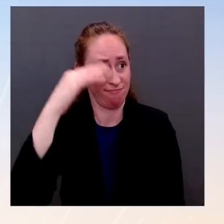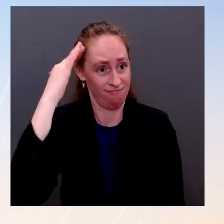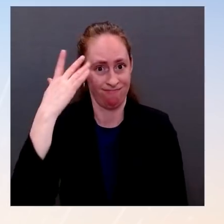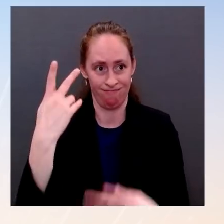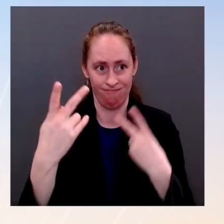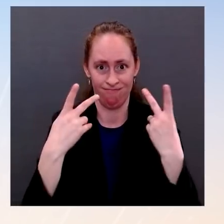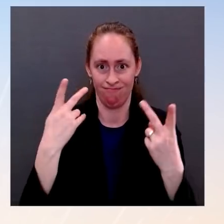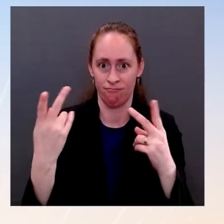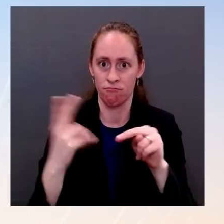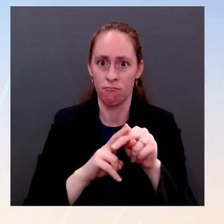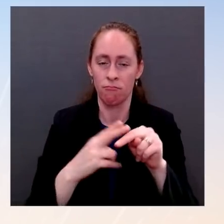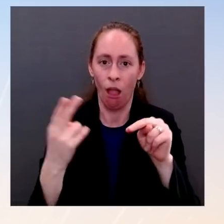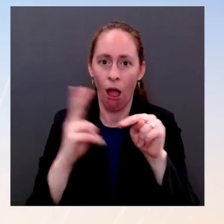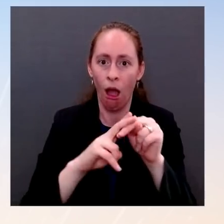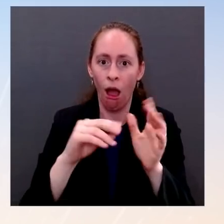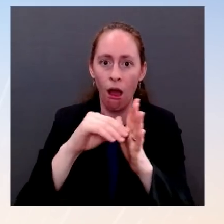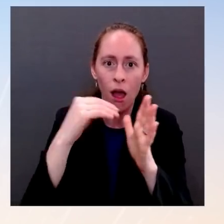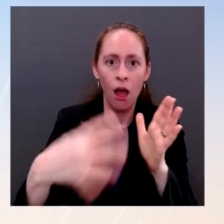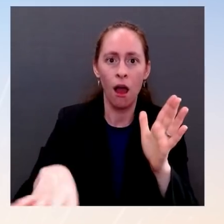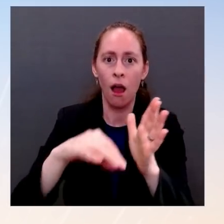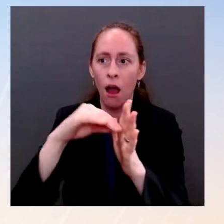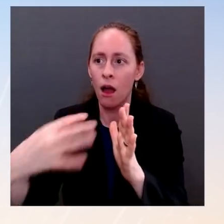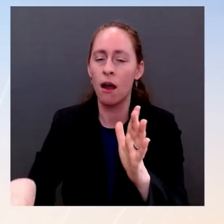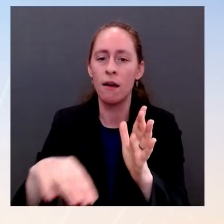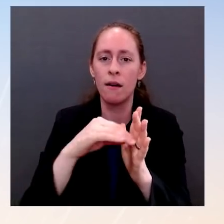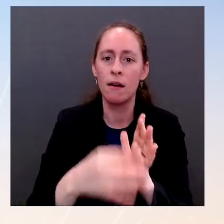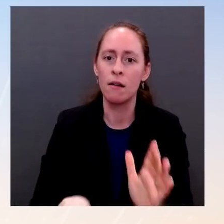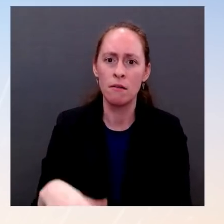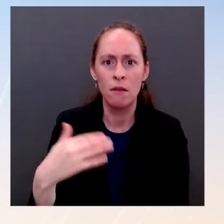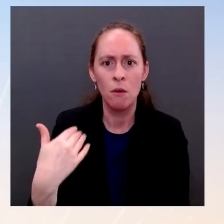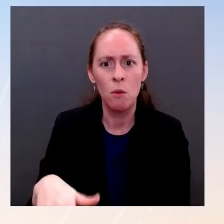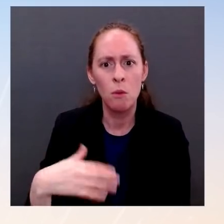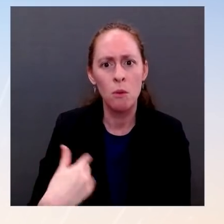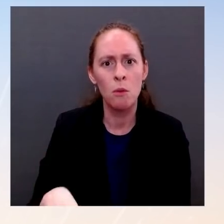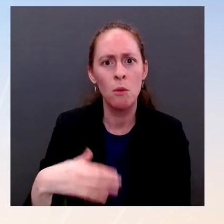issues for every American in the country, the argument that it wouldn't be best